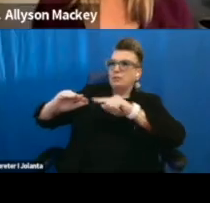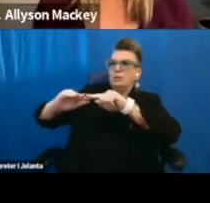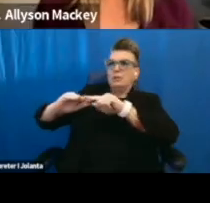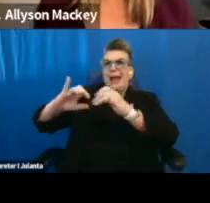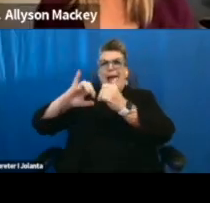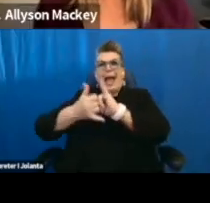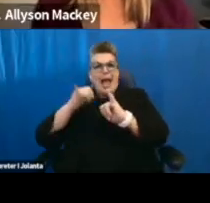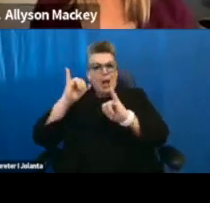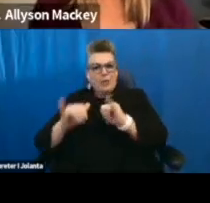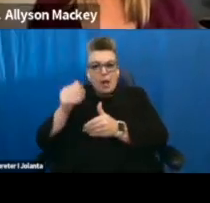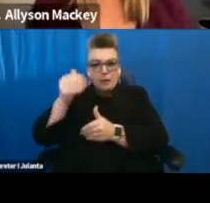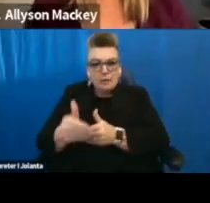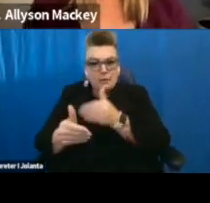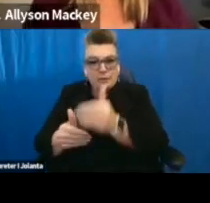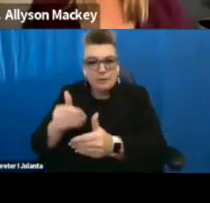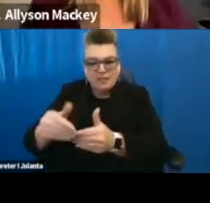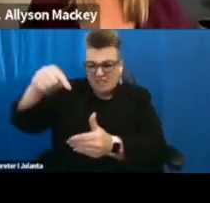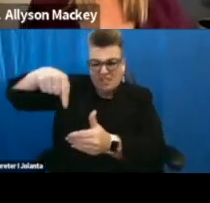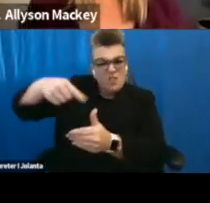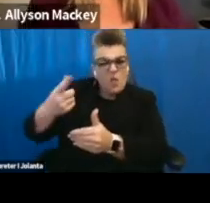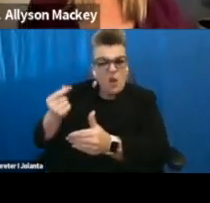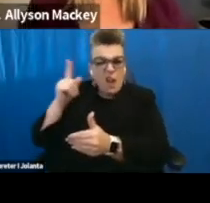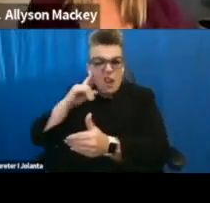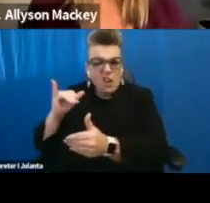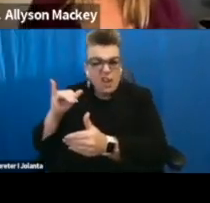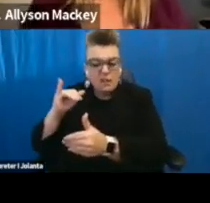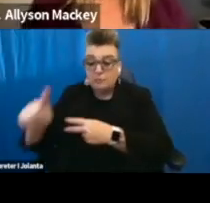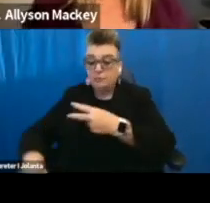in how children's experiences impact the rate of